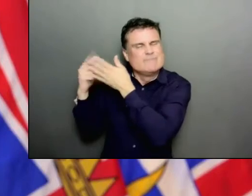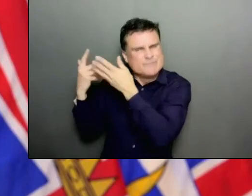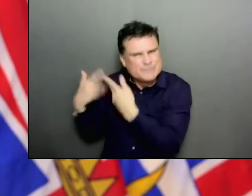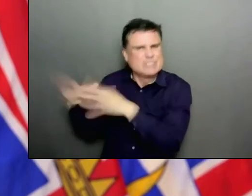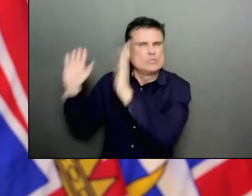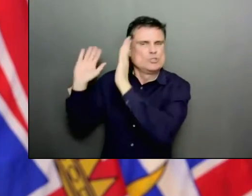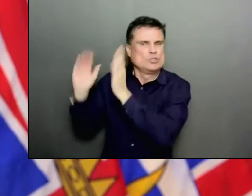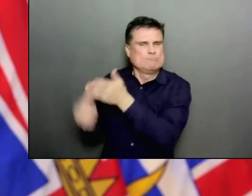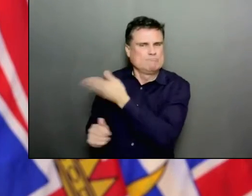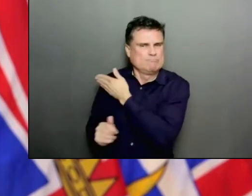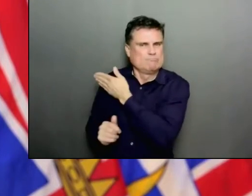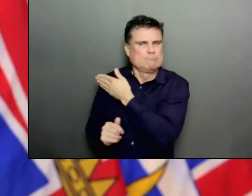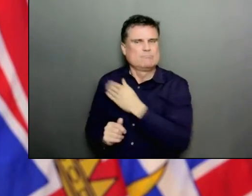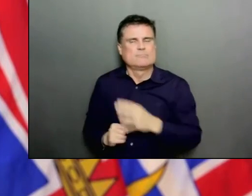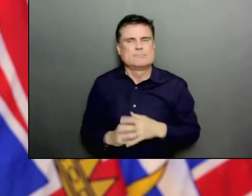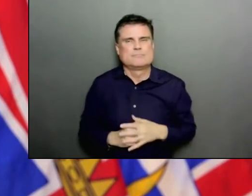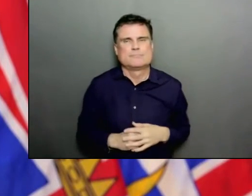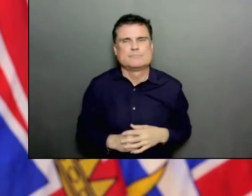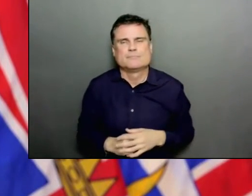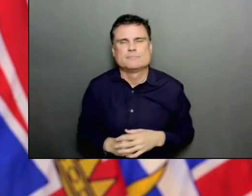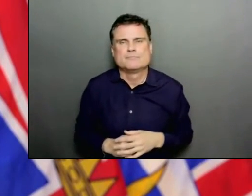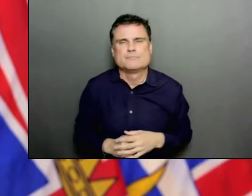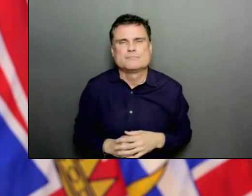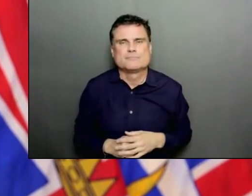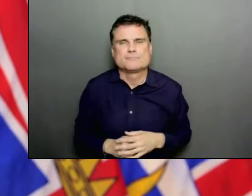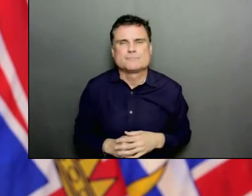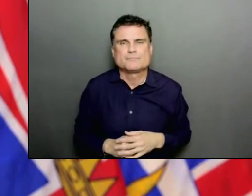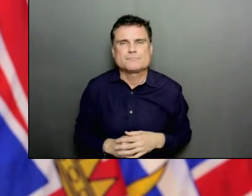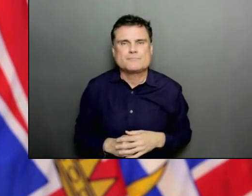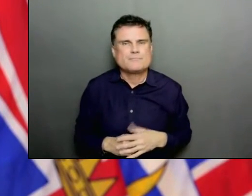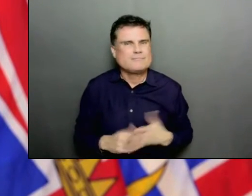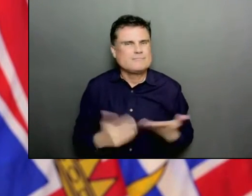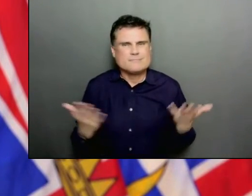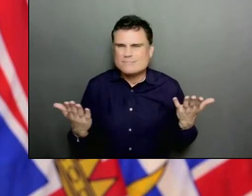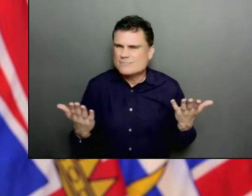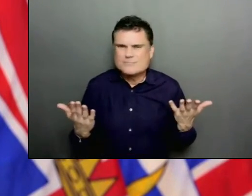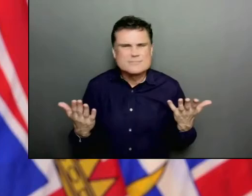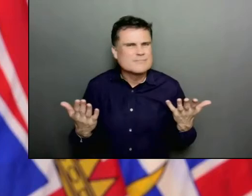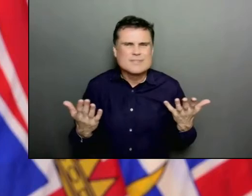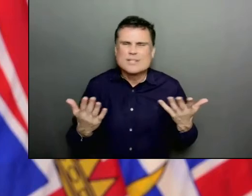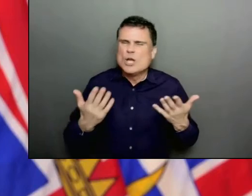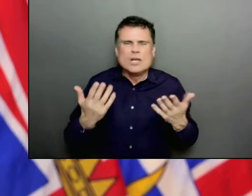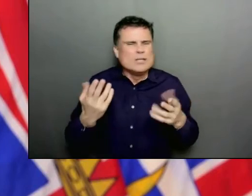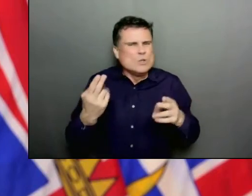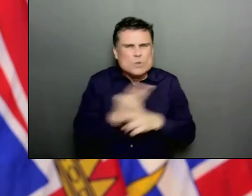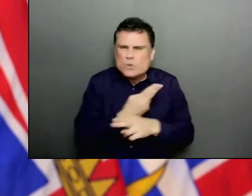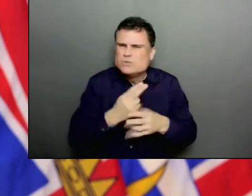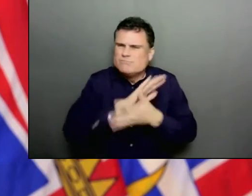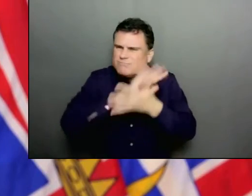staying close to home with those you live with. Allow us to do that.